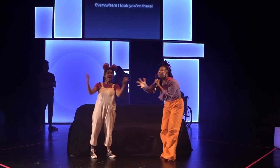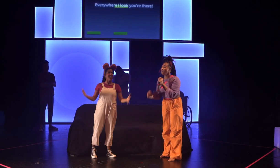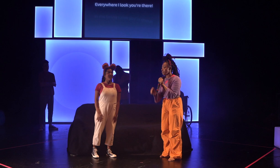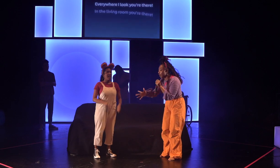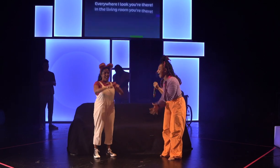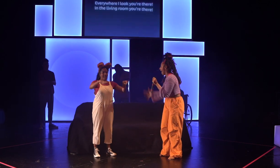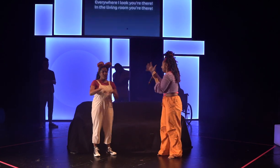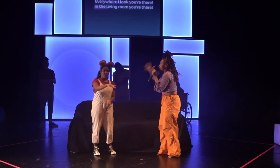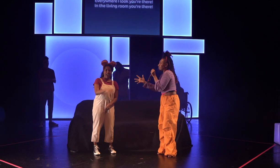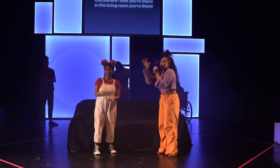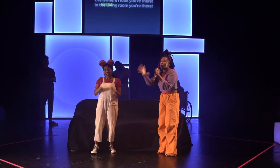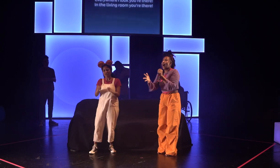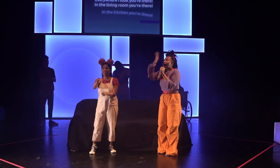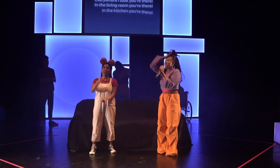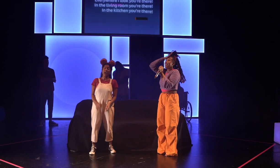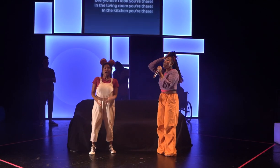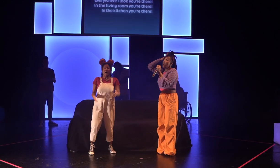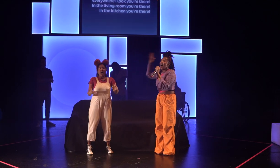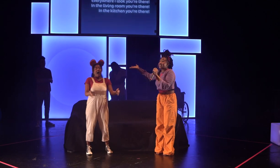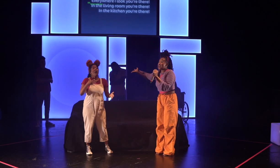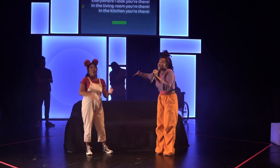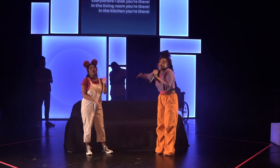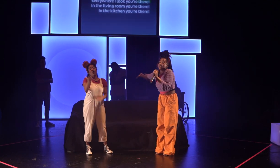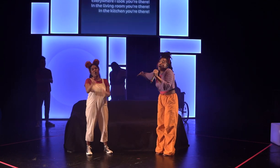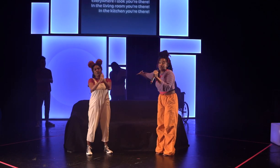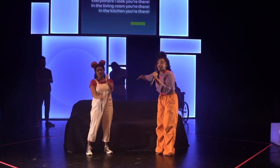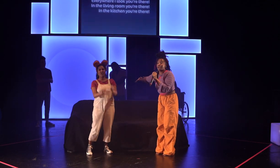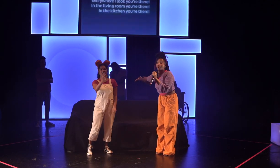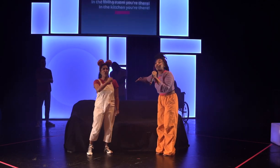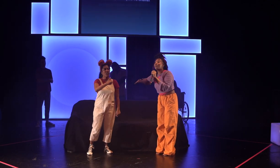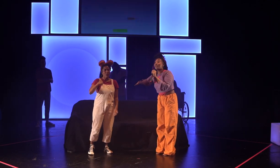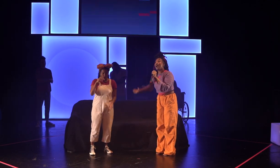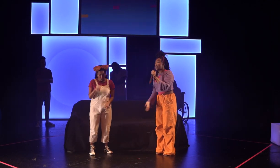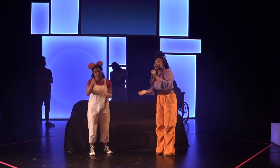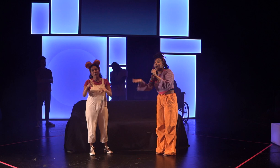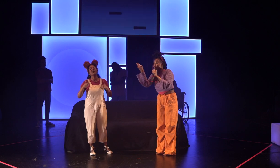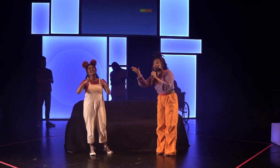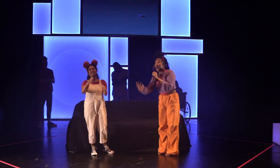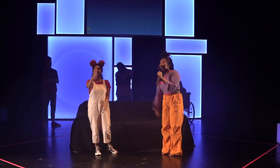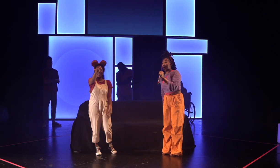living room - you're there. In the kitchen - you're there. I mean, I take a fucking dump at 3 o'clock in the morning, I look up and you're there.